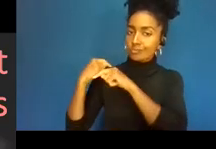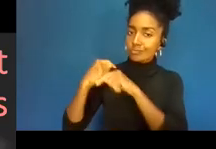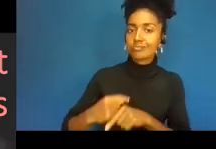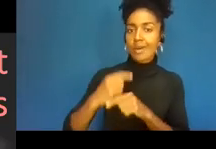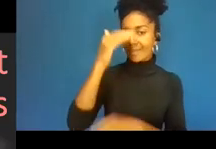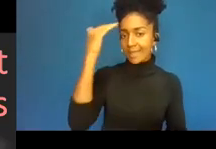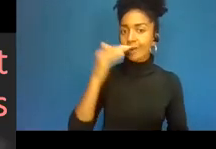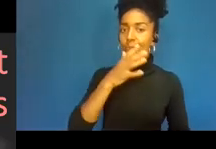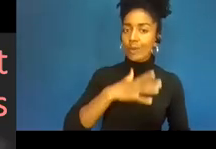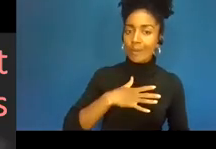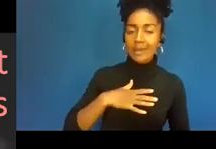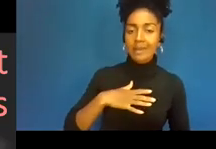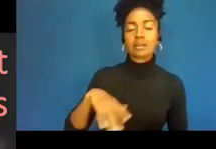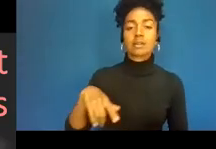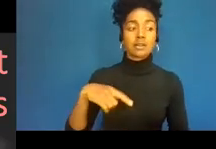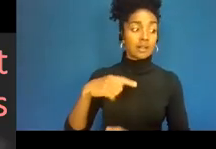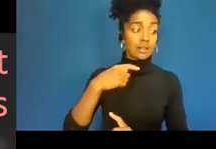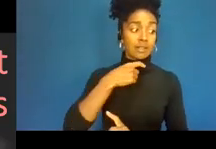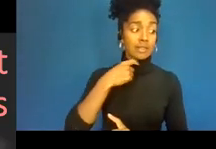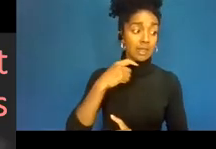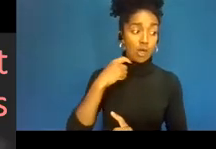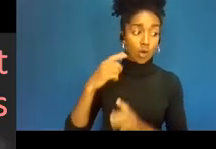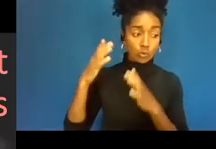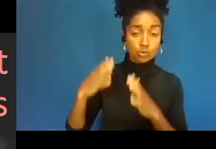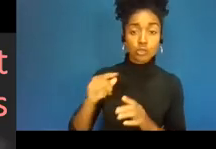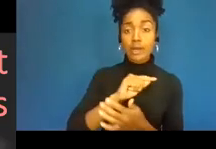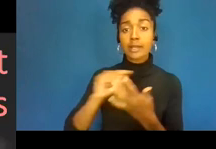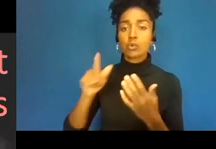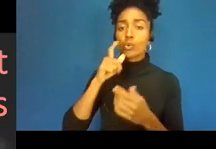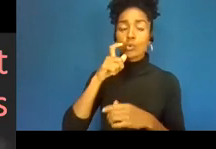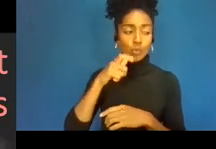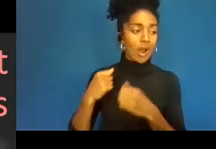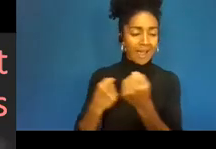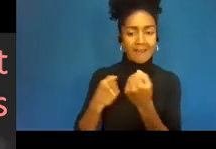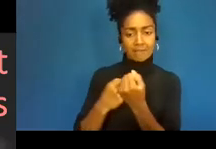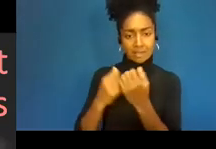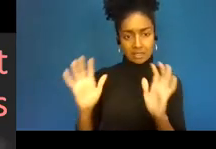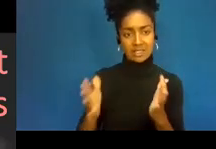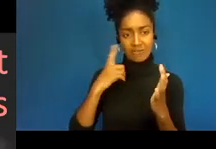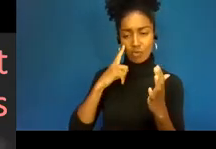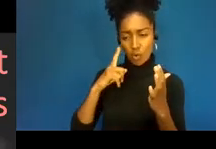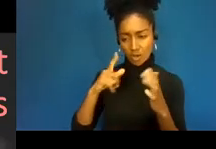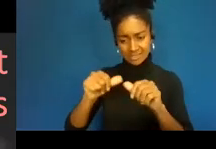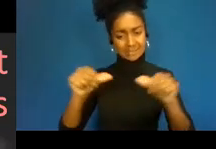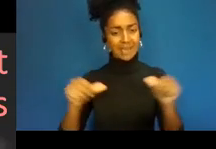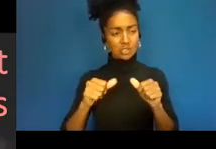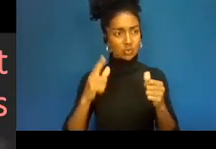who were advocating for a space to center their voices and experiences for liberation.